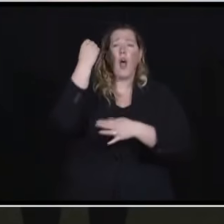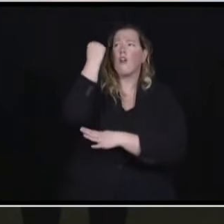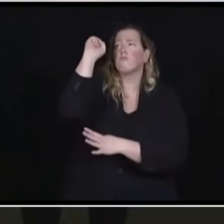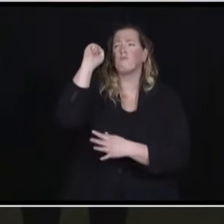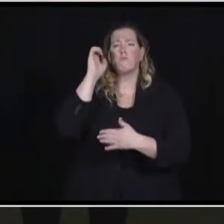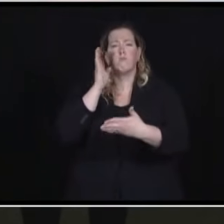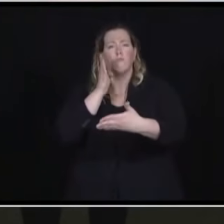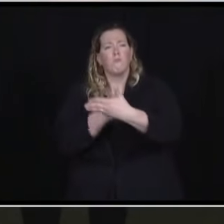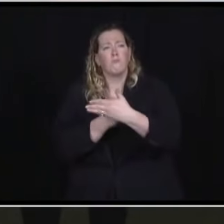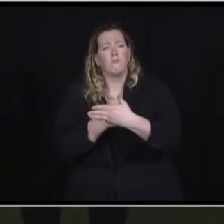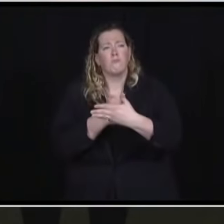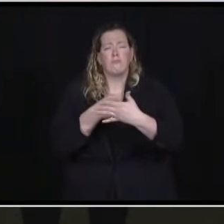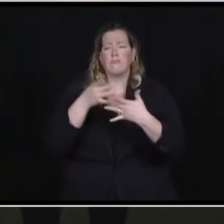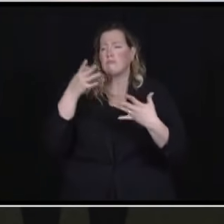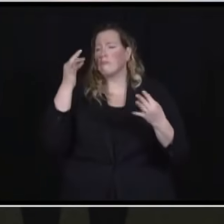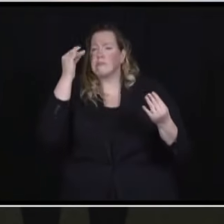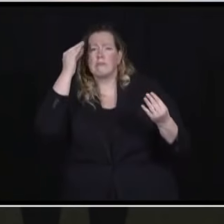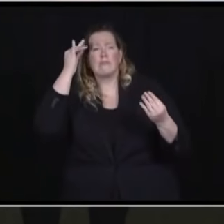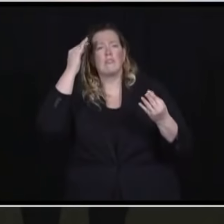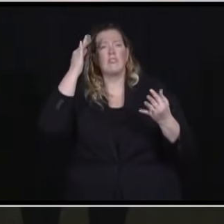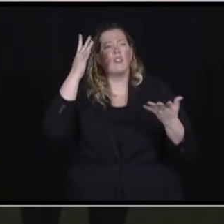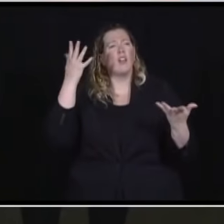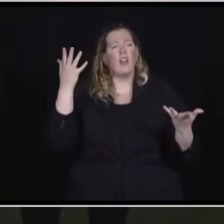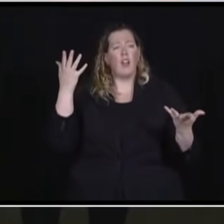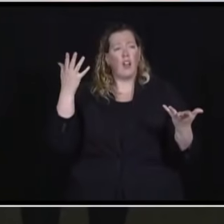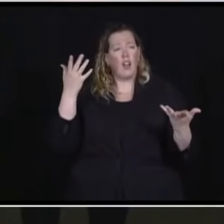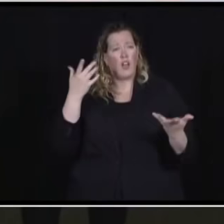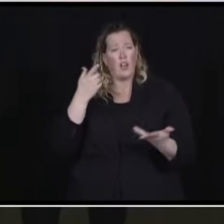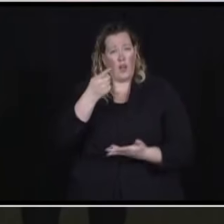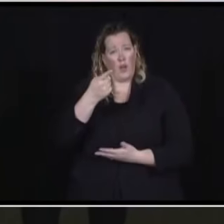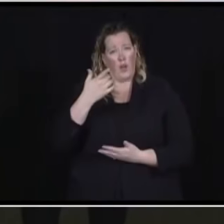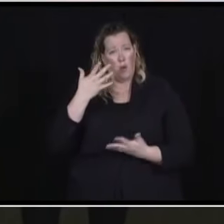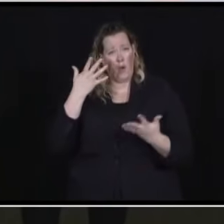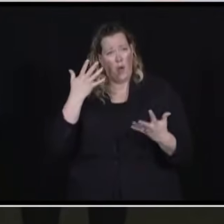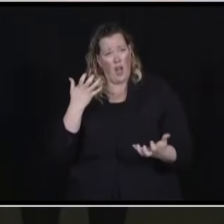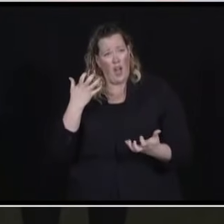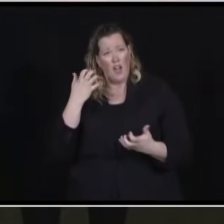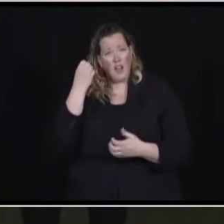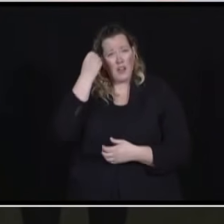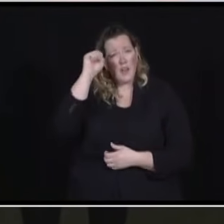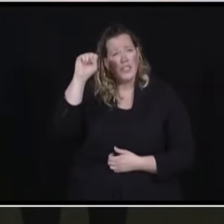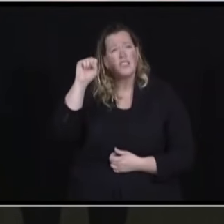this guy change my opinion I think we have a decision to make because you're pro